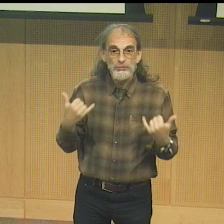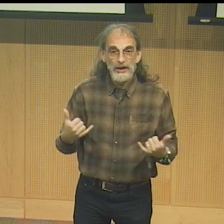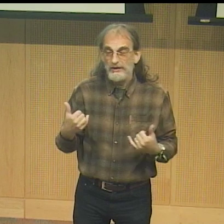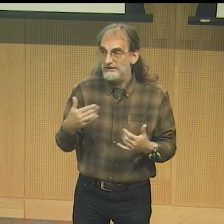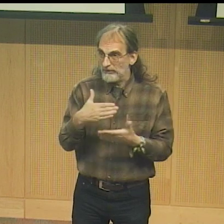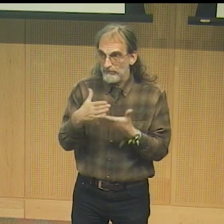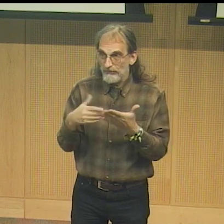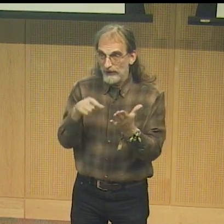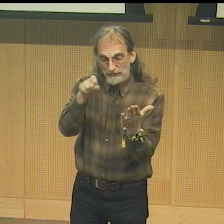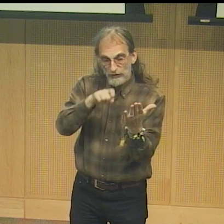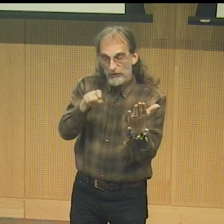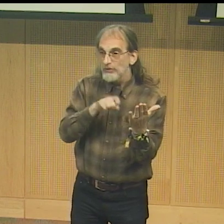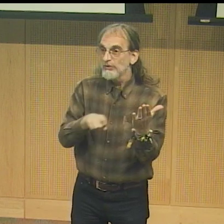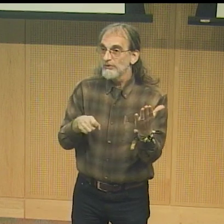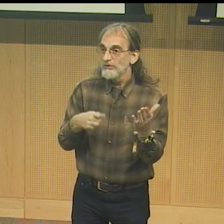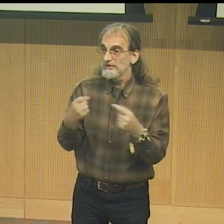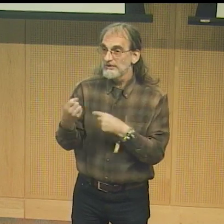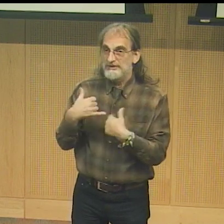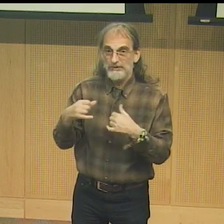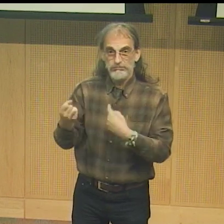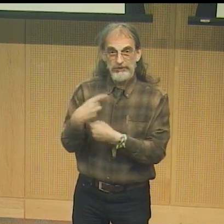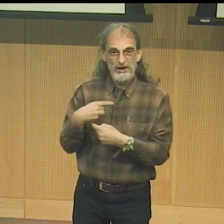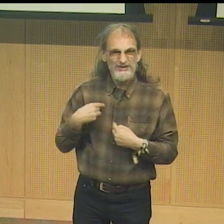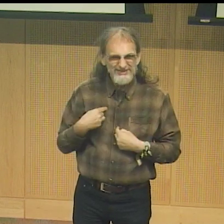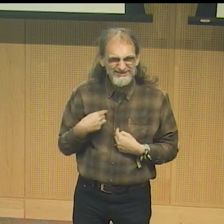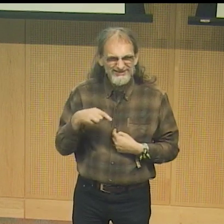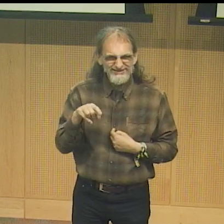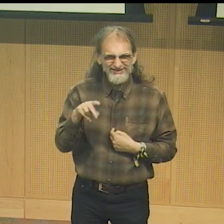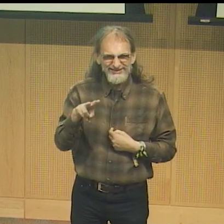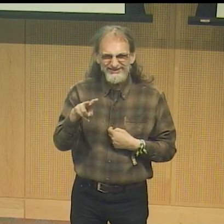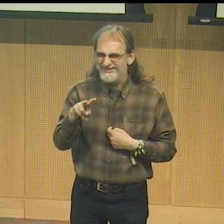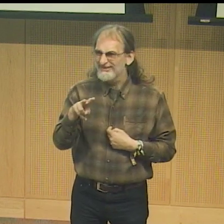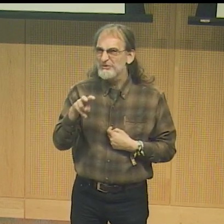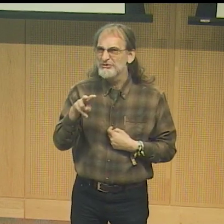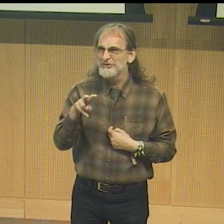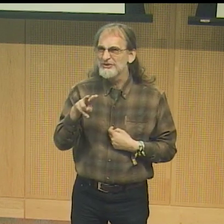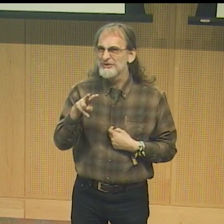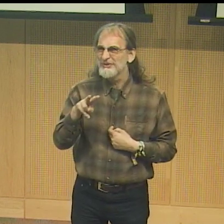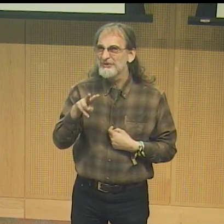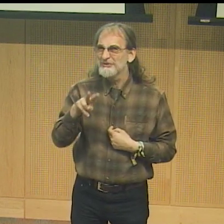And some of the writings back then are more powerful than even things we can come up with today.